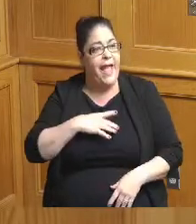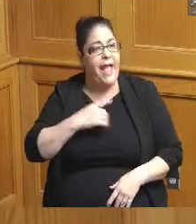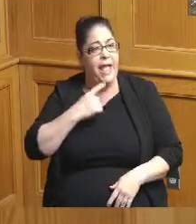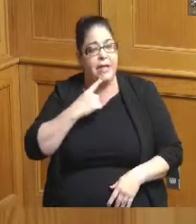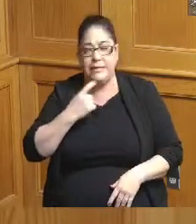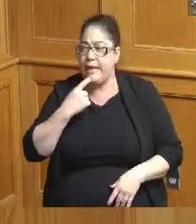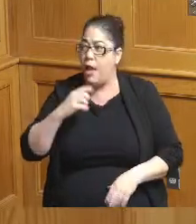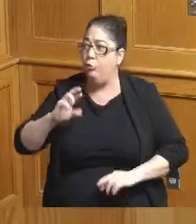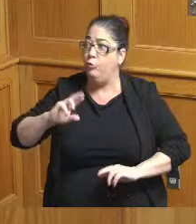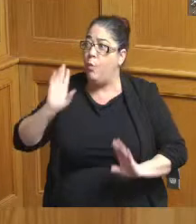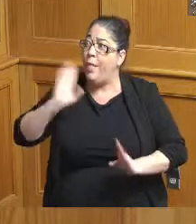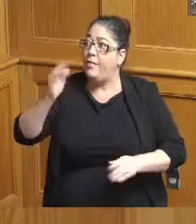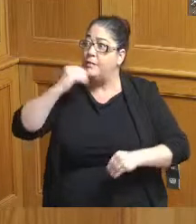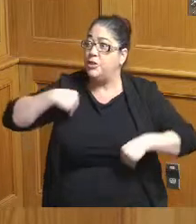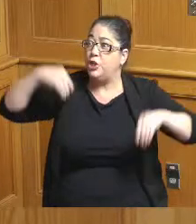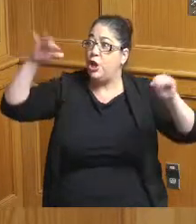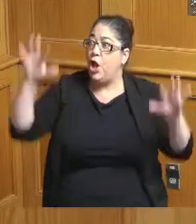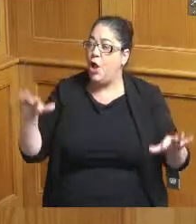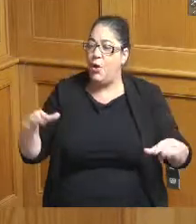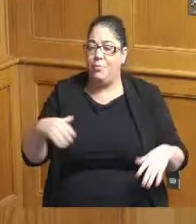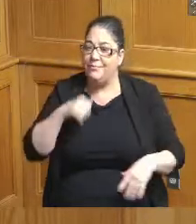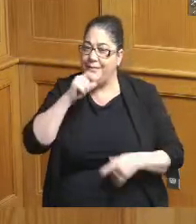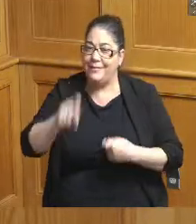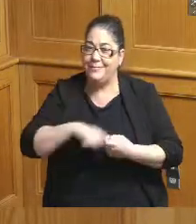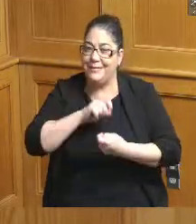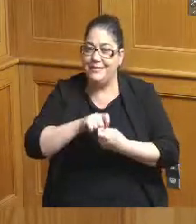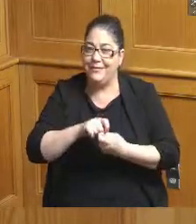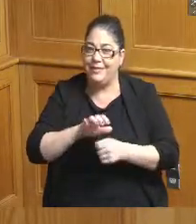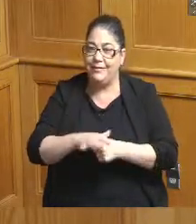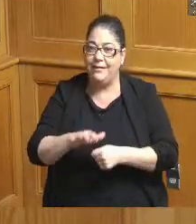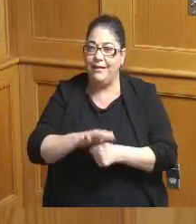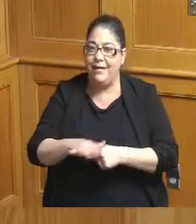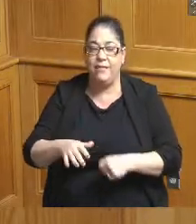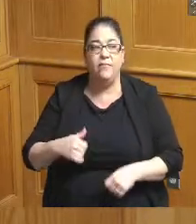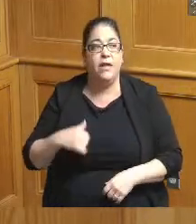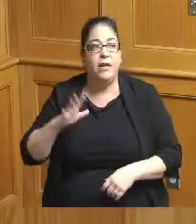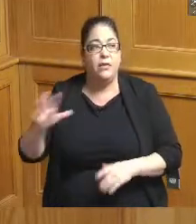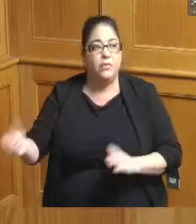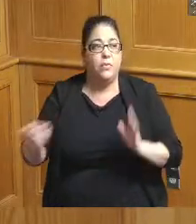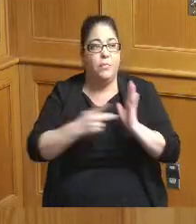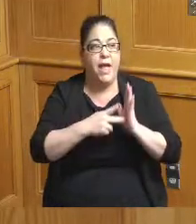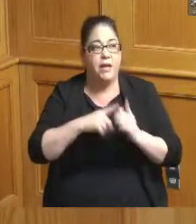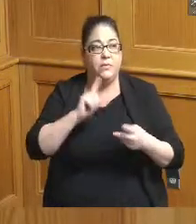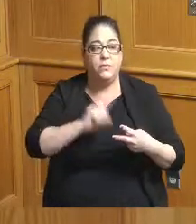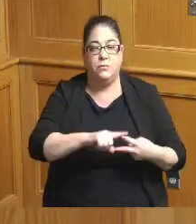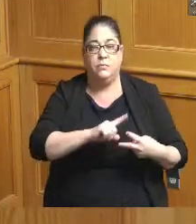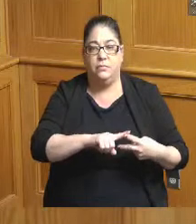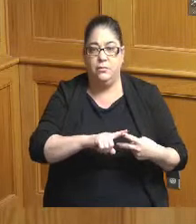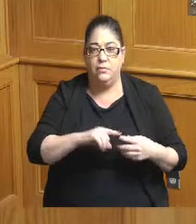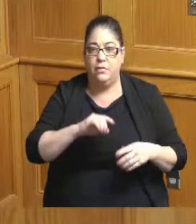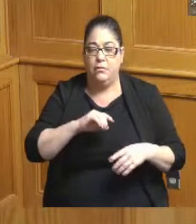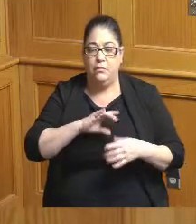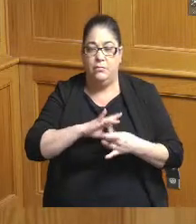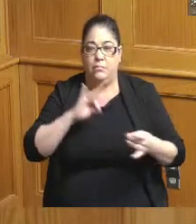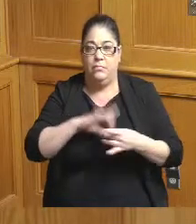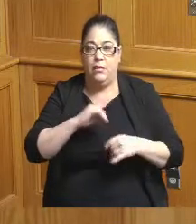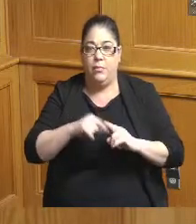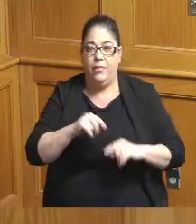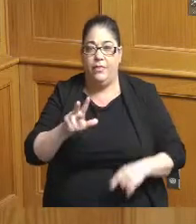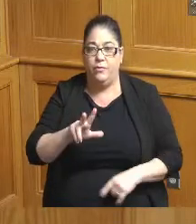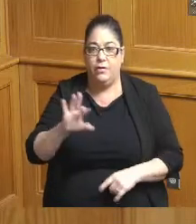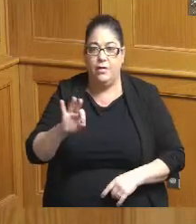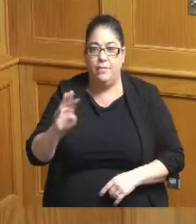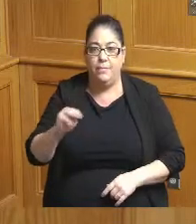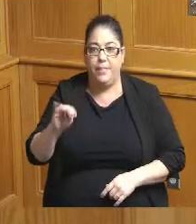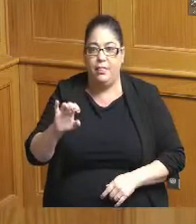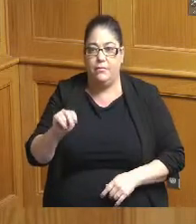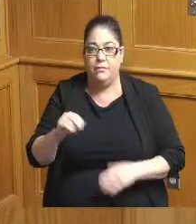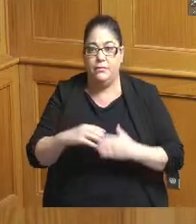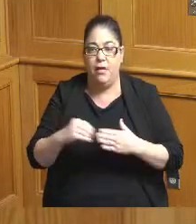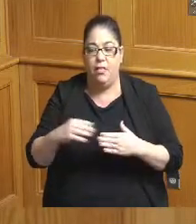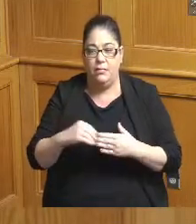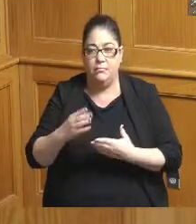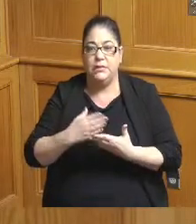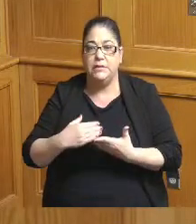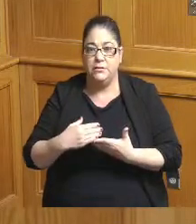we we need something very specific that we can go back to on this 39 million dollar piece I'm